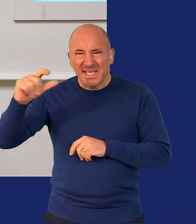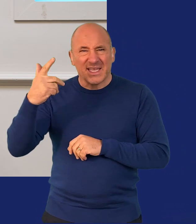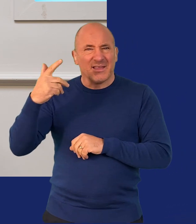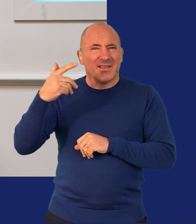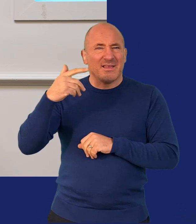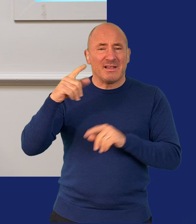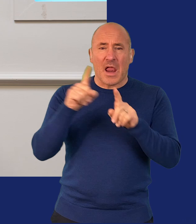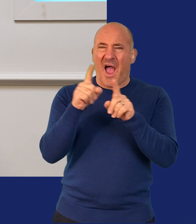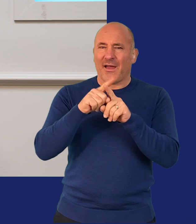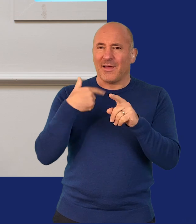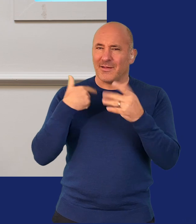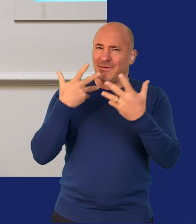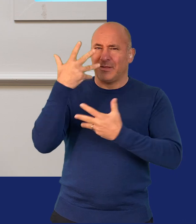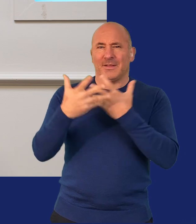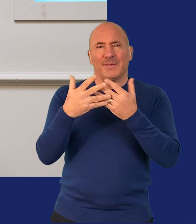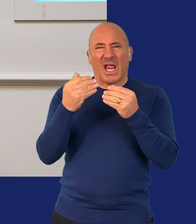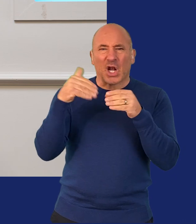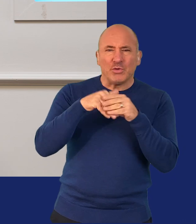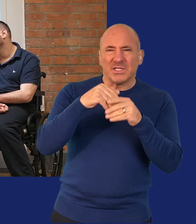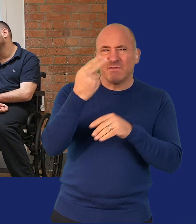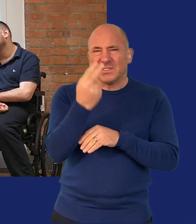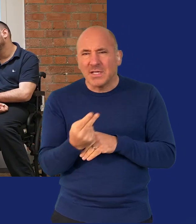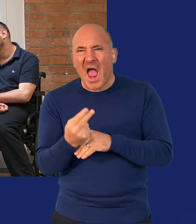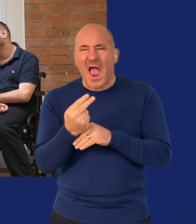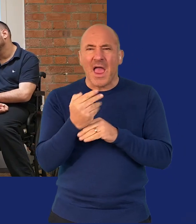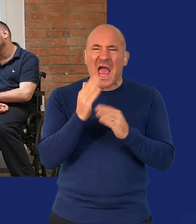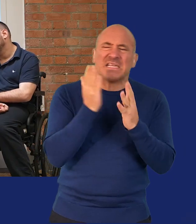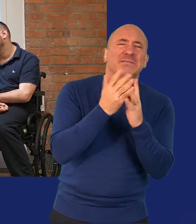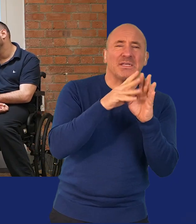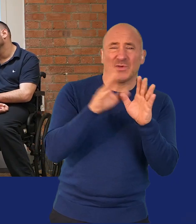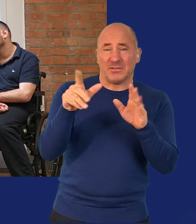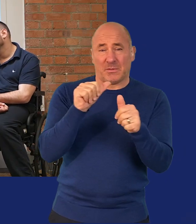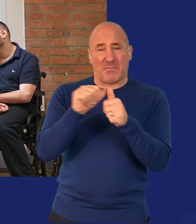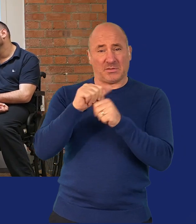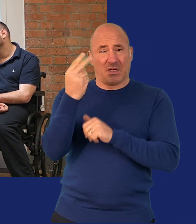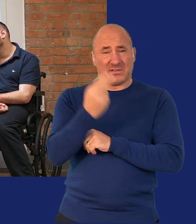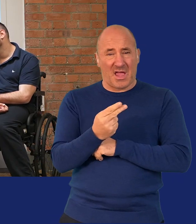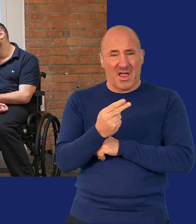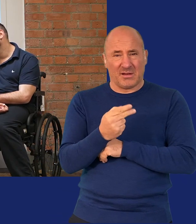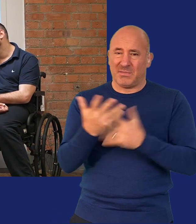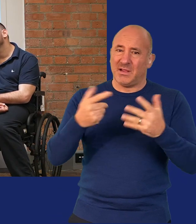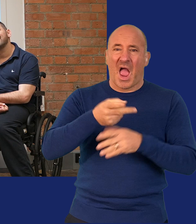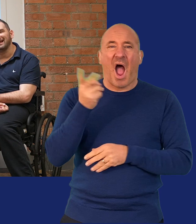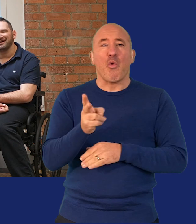You know, how many times have you gone into a kitchen for the first time and you don't know where anything is? Yeah, that's true. Where the cups are, you don't know where the tea bags are.